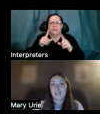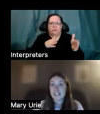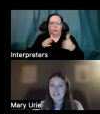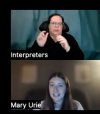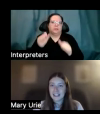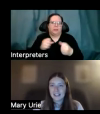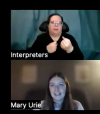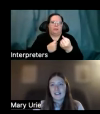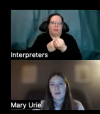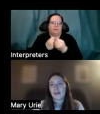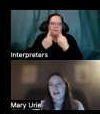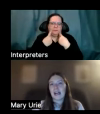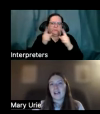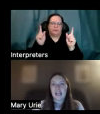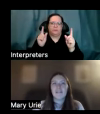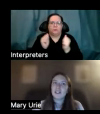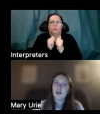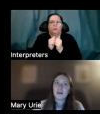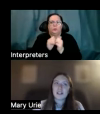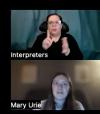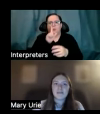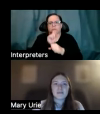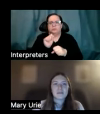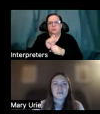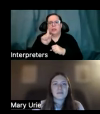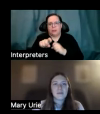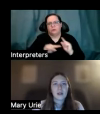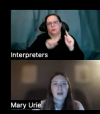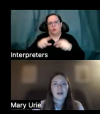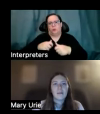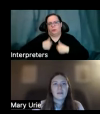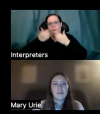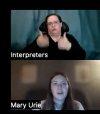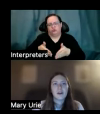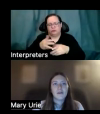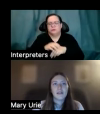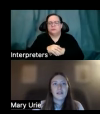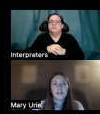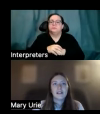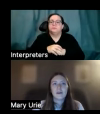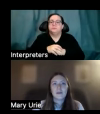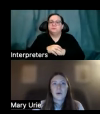effectively, without actually having to go in person. So, some